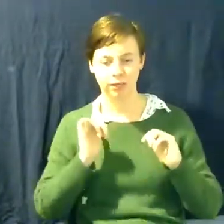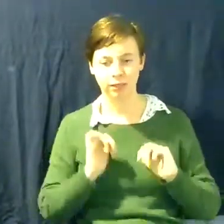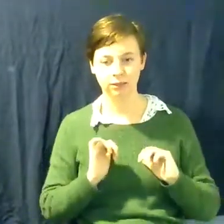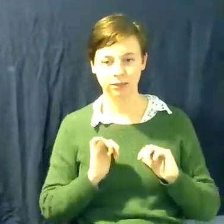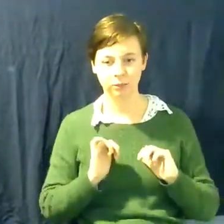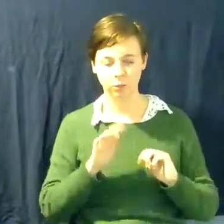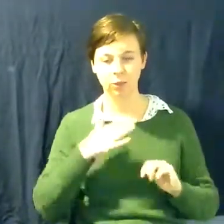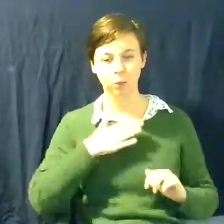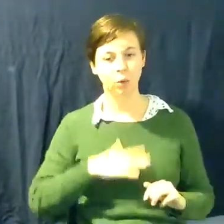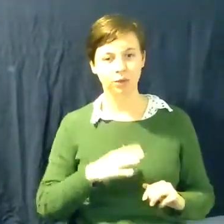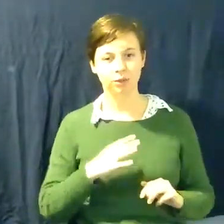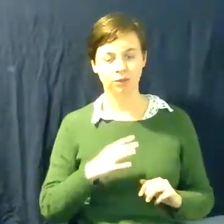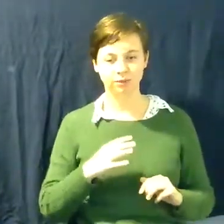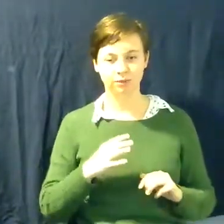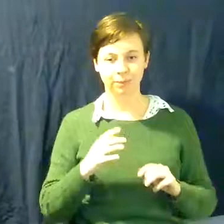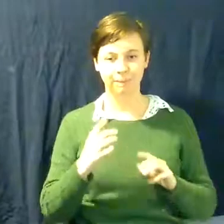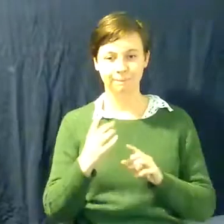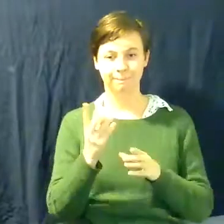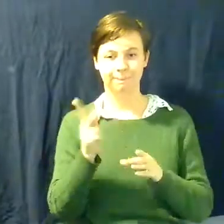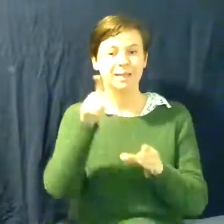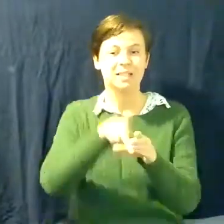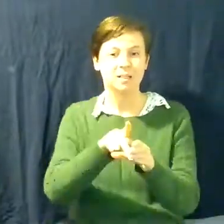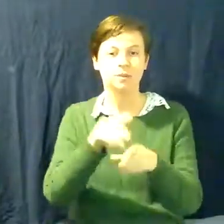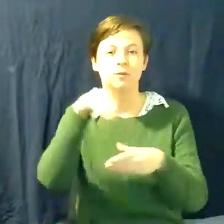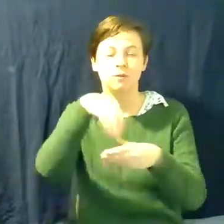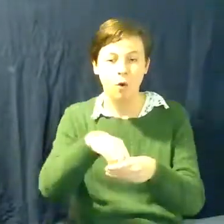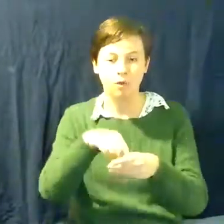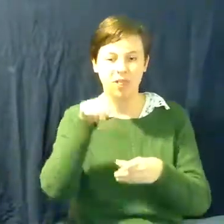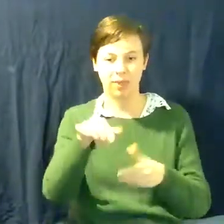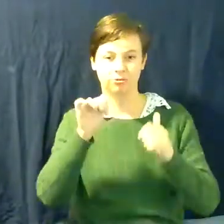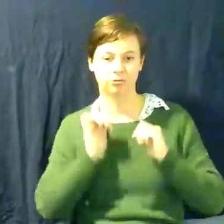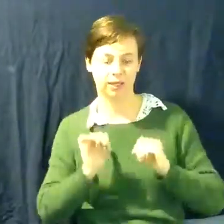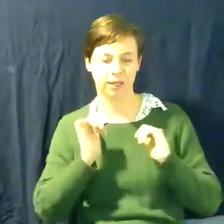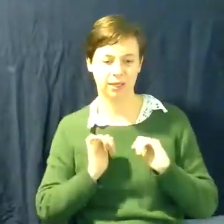mentoring. So there's four training sessions that we do